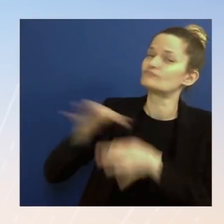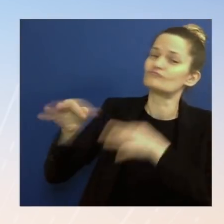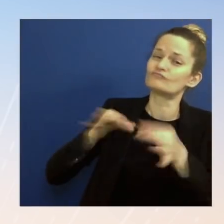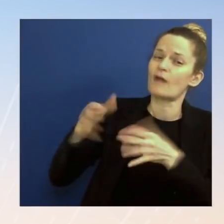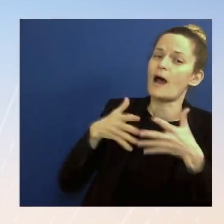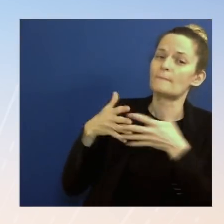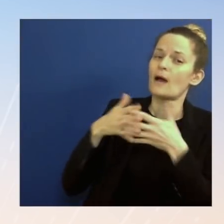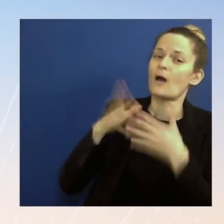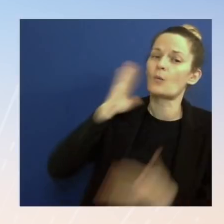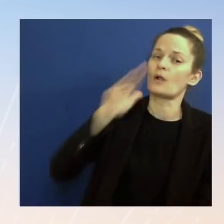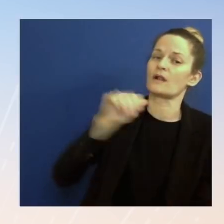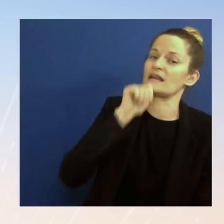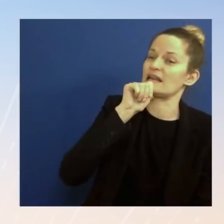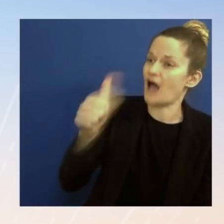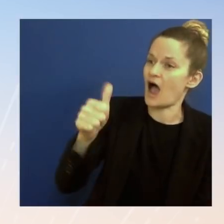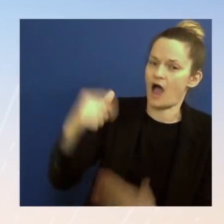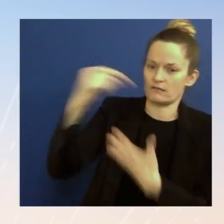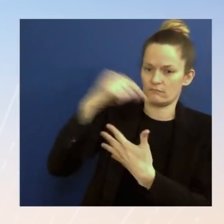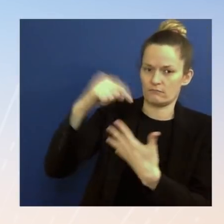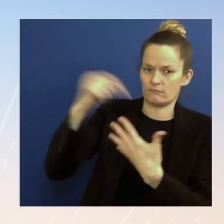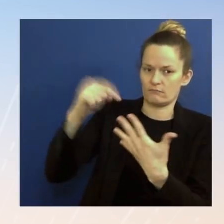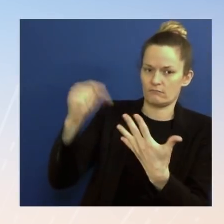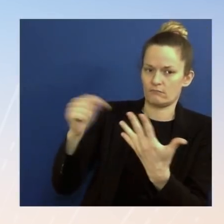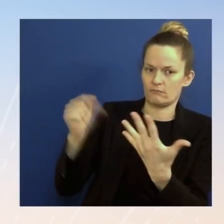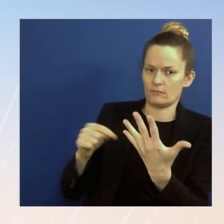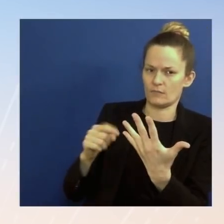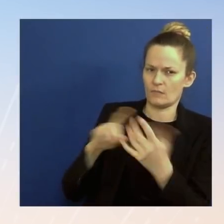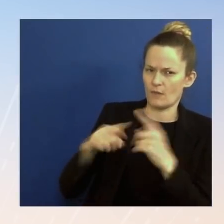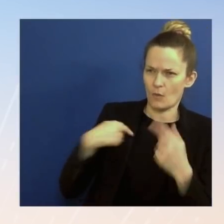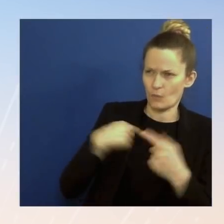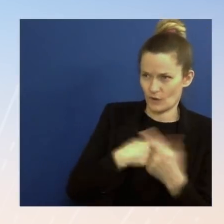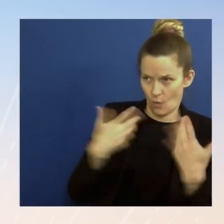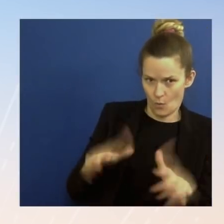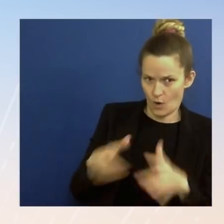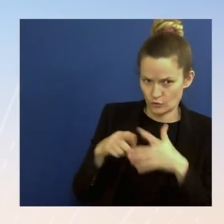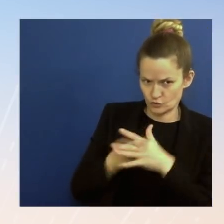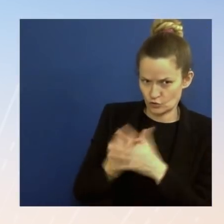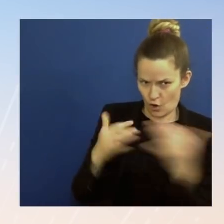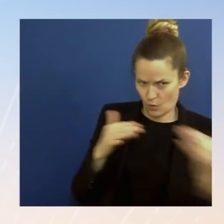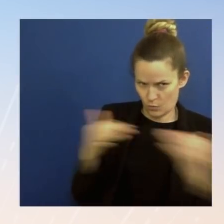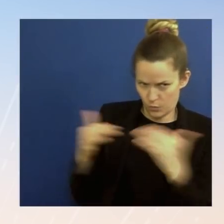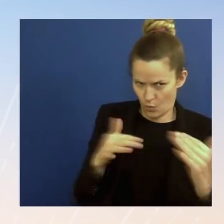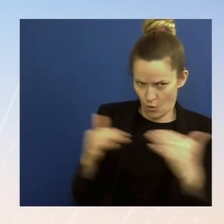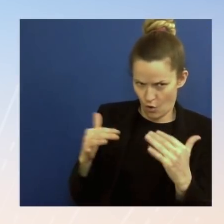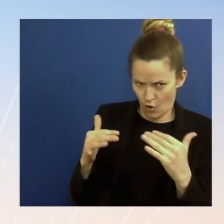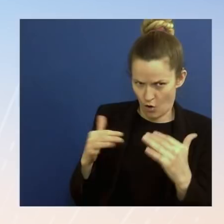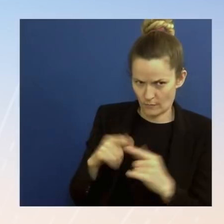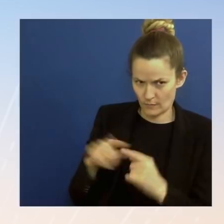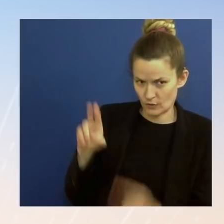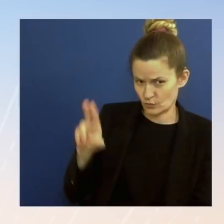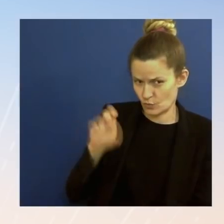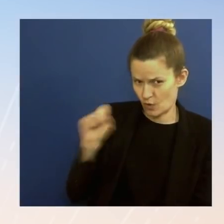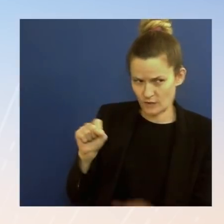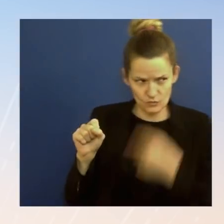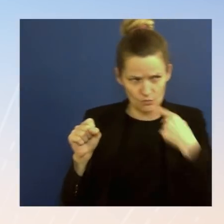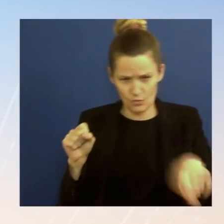with a nuclear power. But do we believe that Putin is, you know, a rational kind of person who,